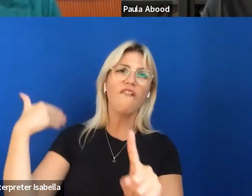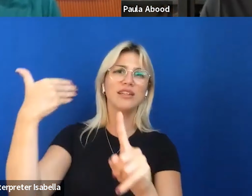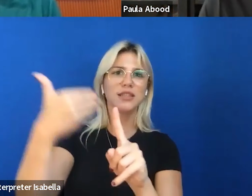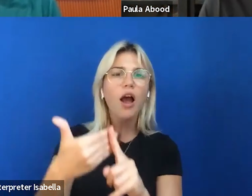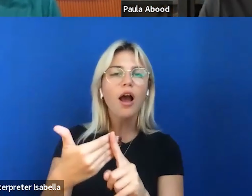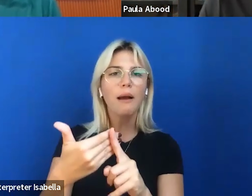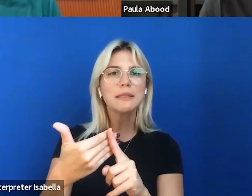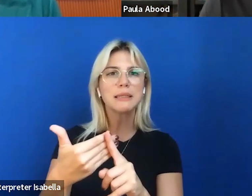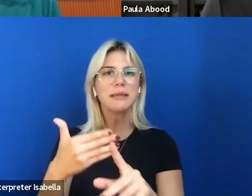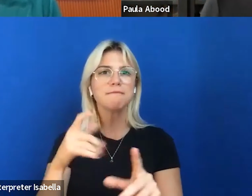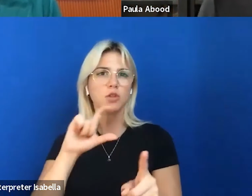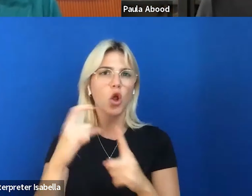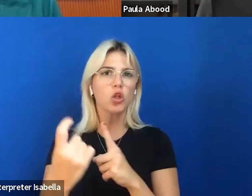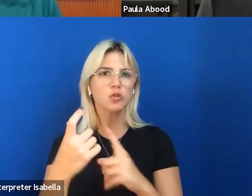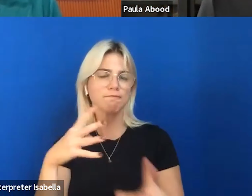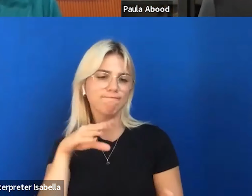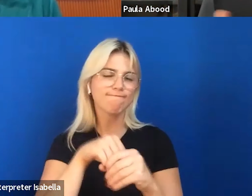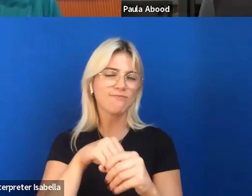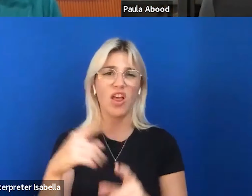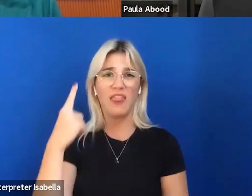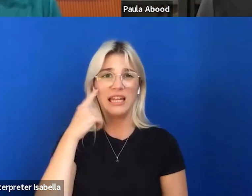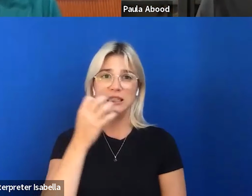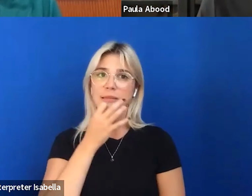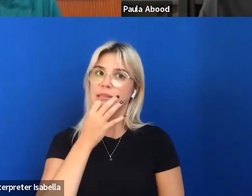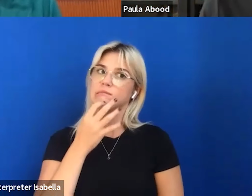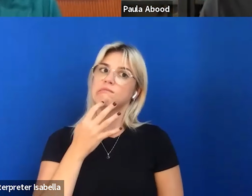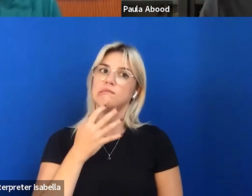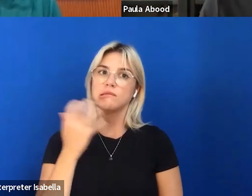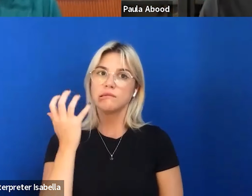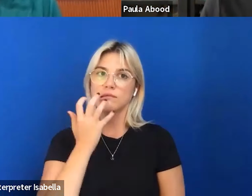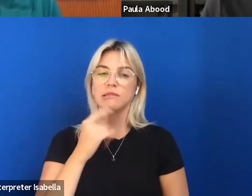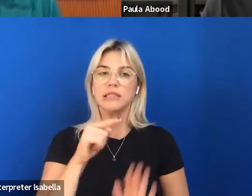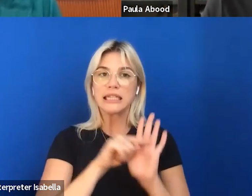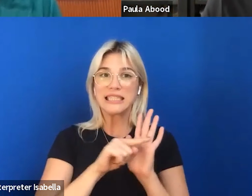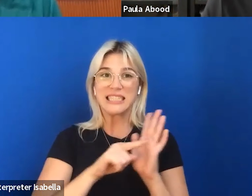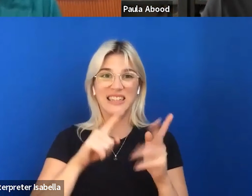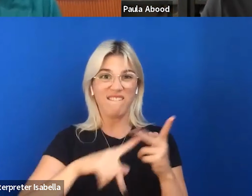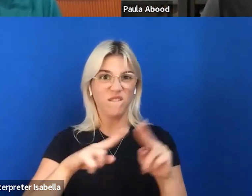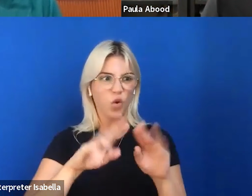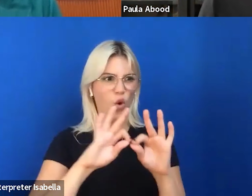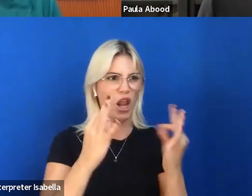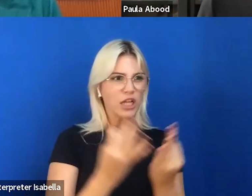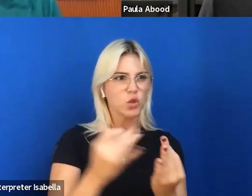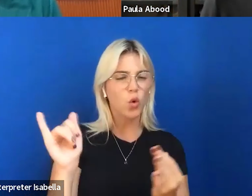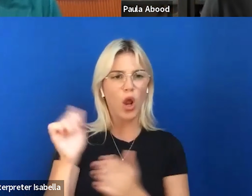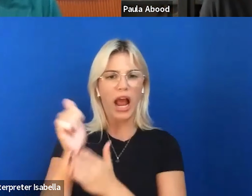I think it's a red flag for me that an organisation or an artist has worked with the community for years and retains